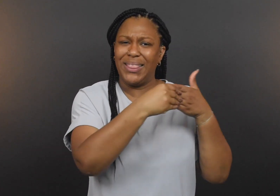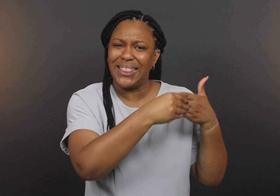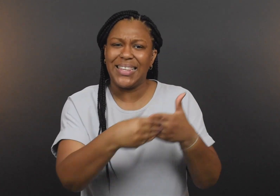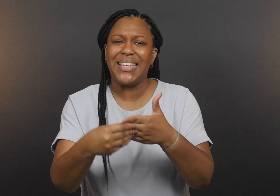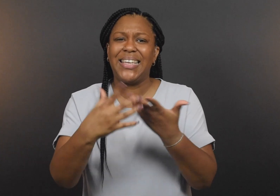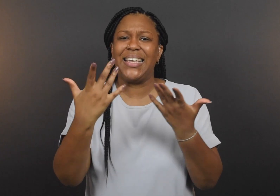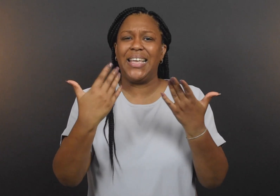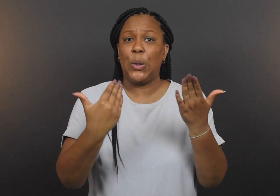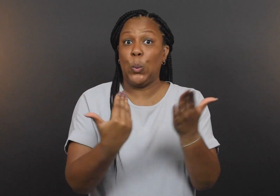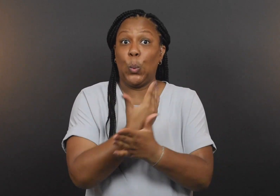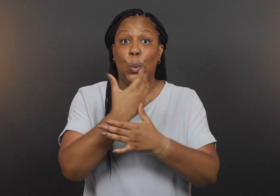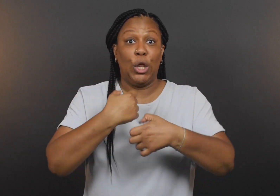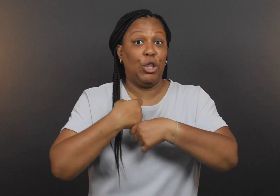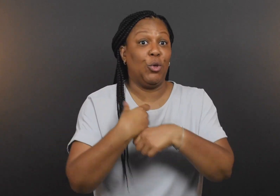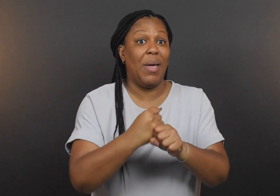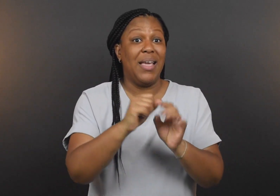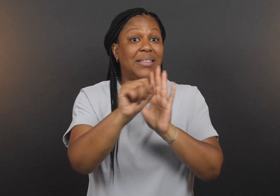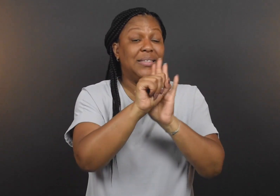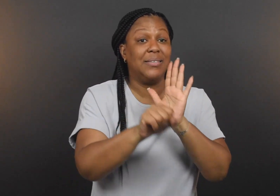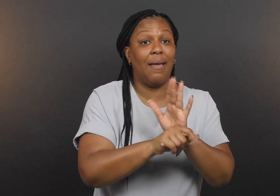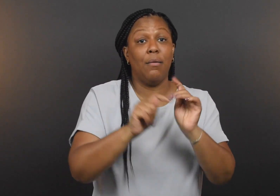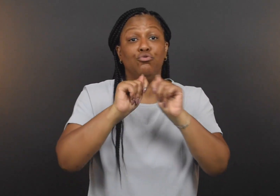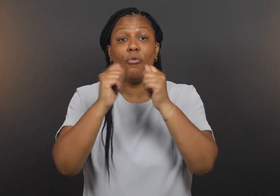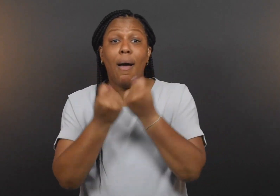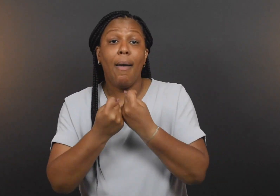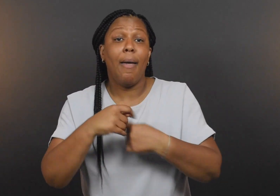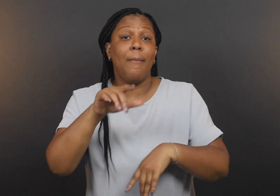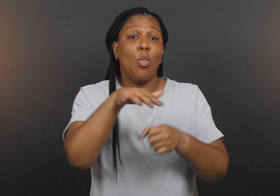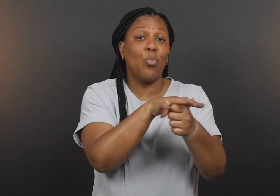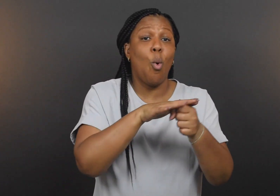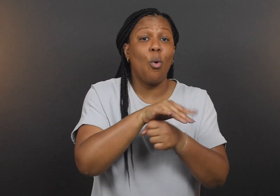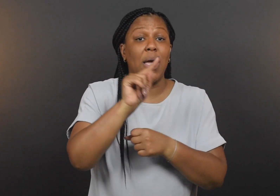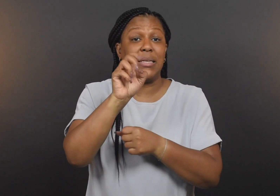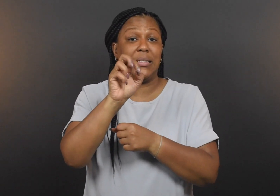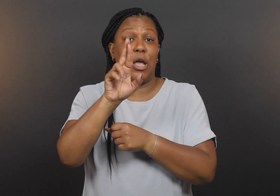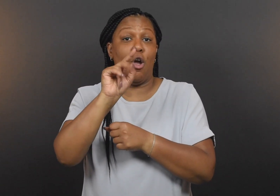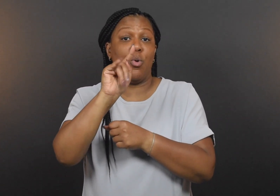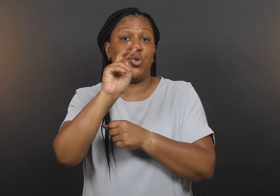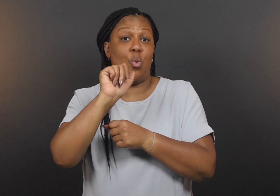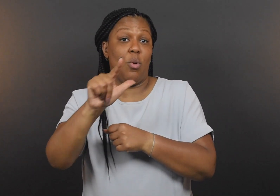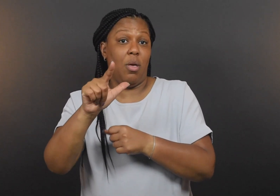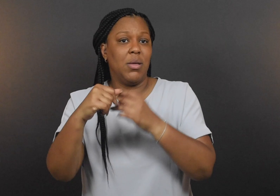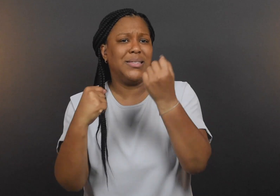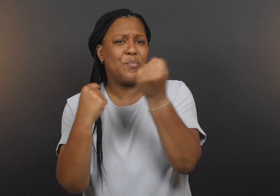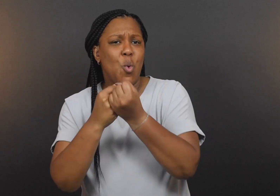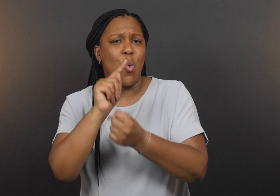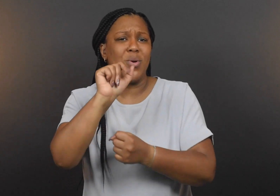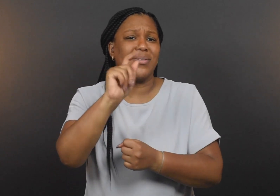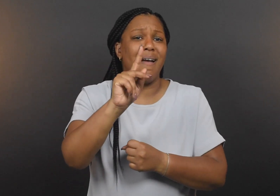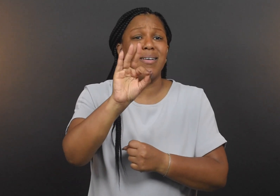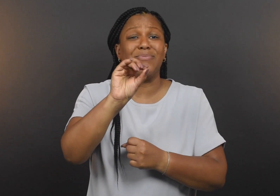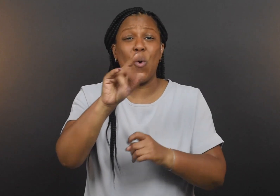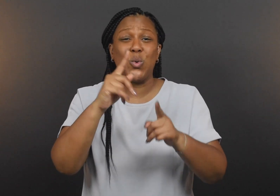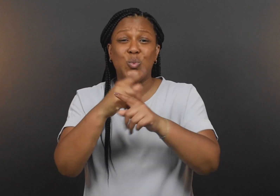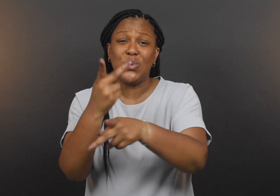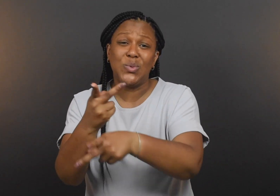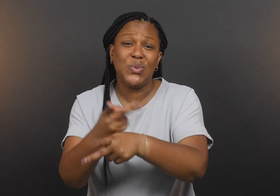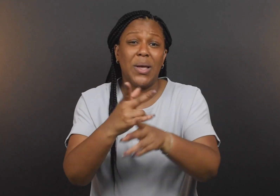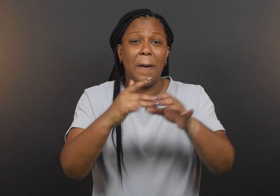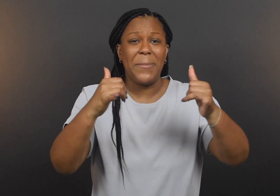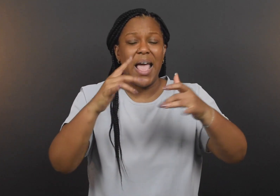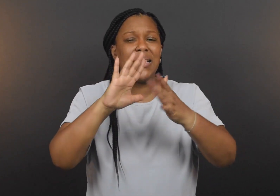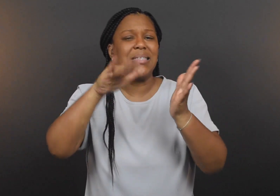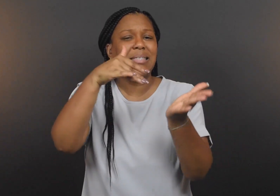Tribal, Local, and Territorial Support Task Force, which played a central role.